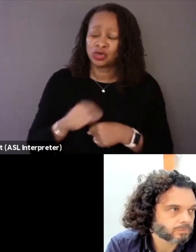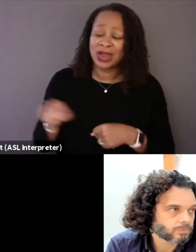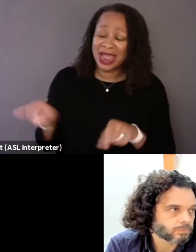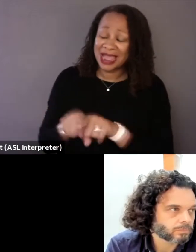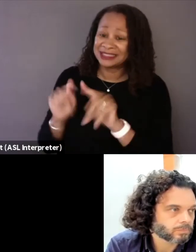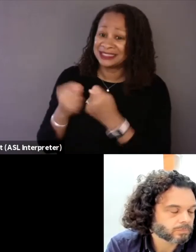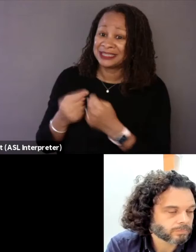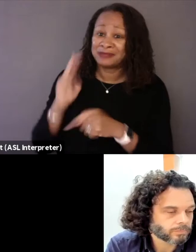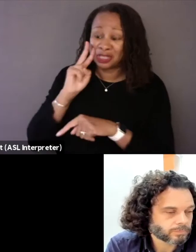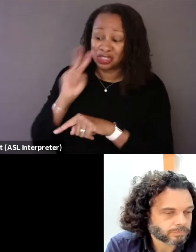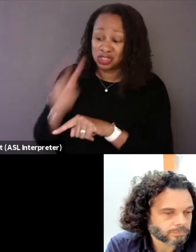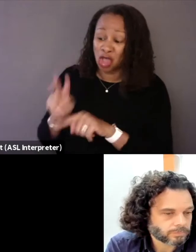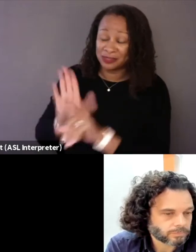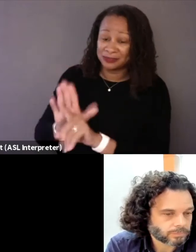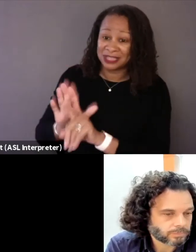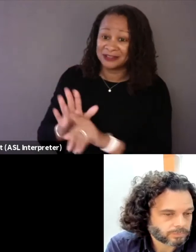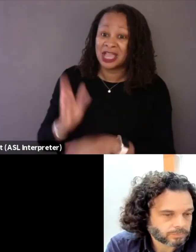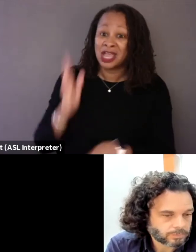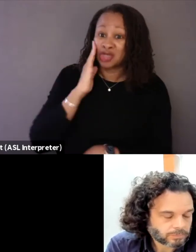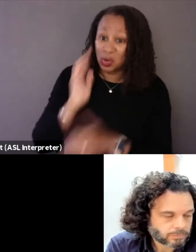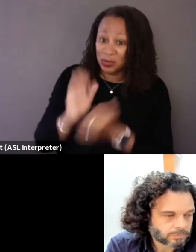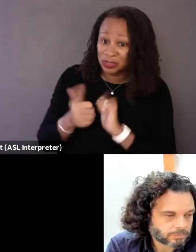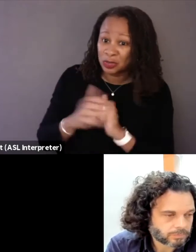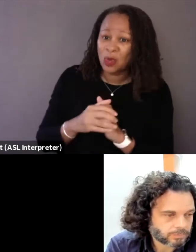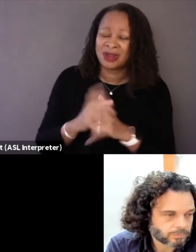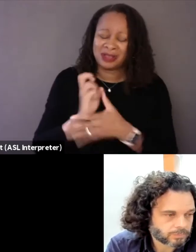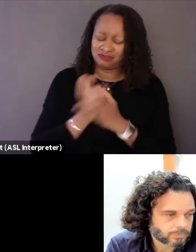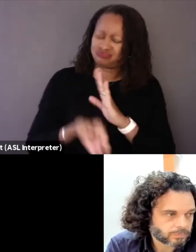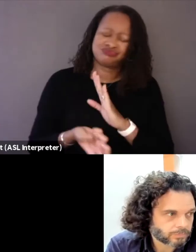playing the sport, like reveling in it, that it also like,